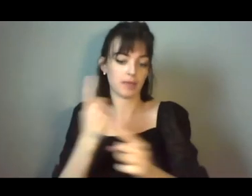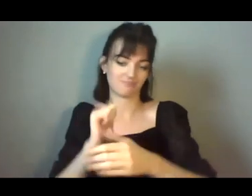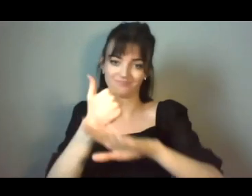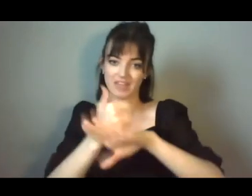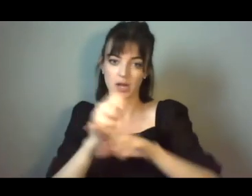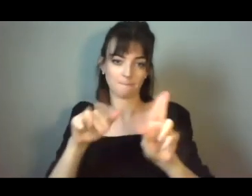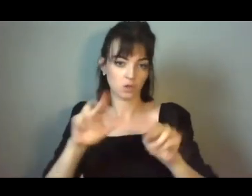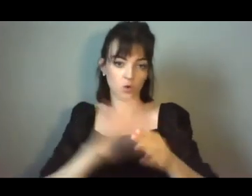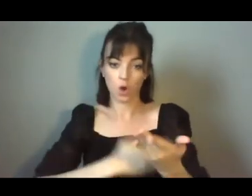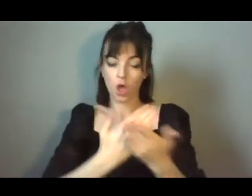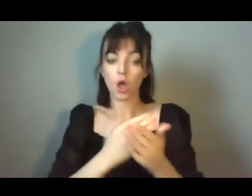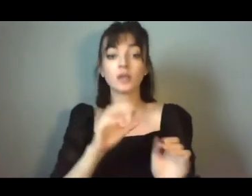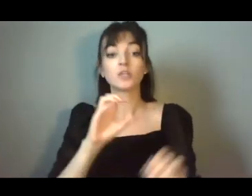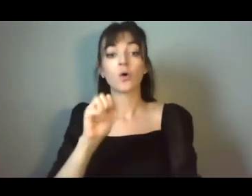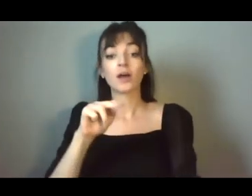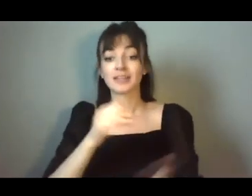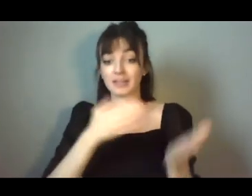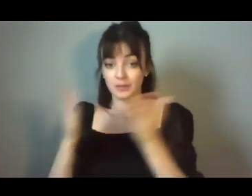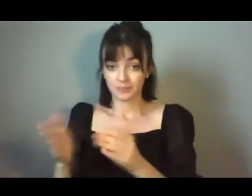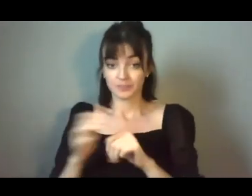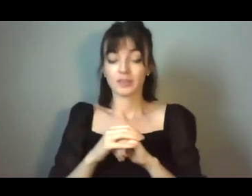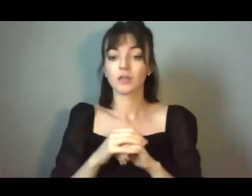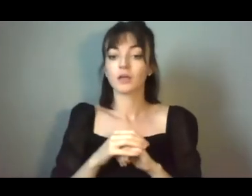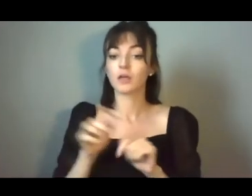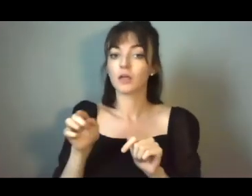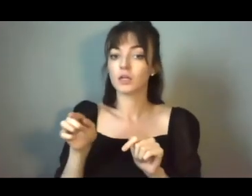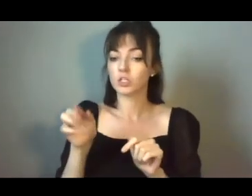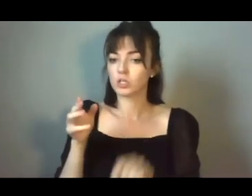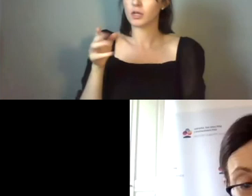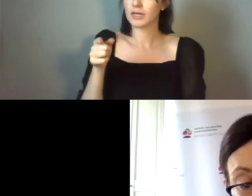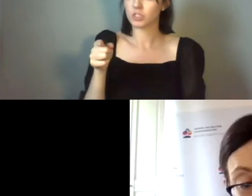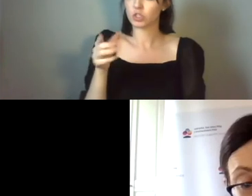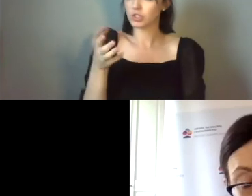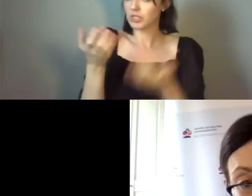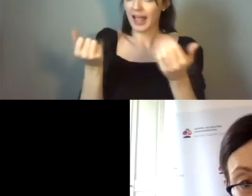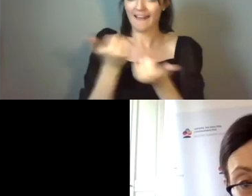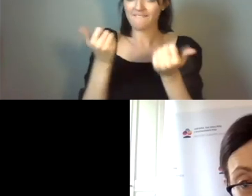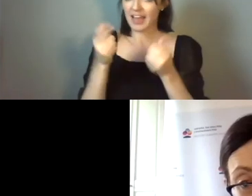Áine, back to you again, is there mandatory training required to become a support person?